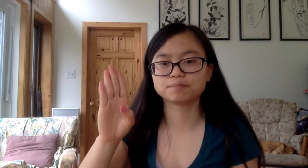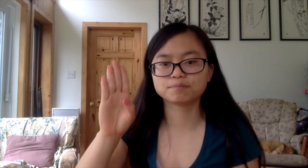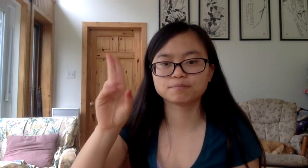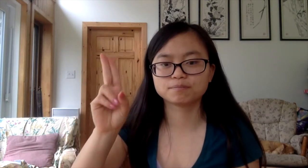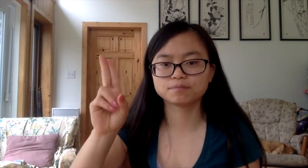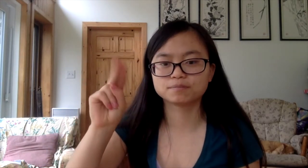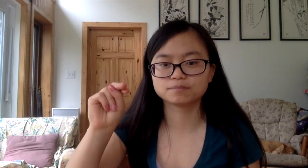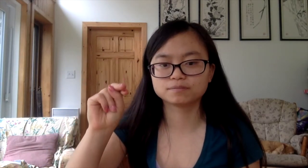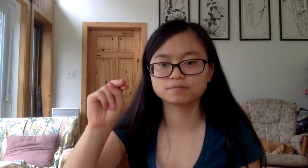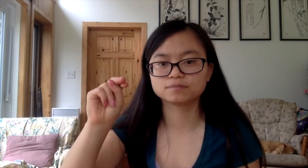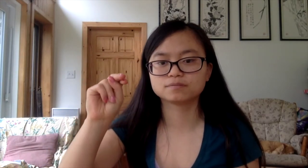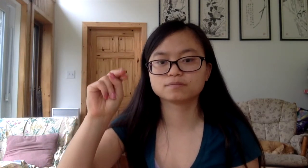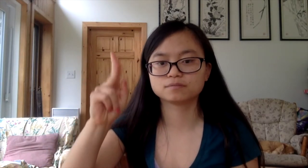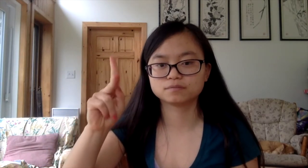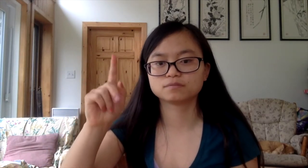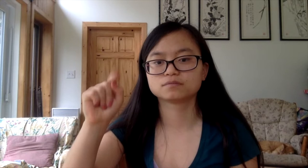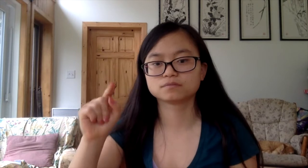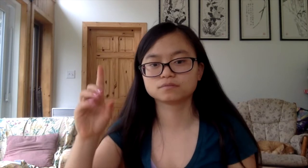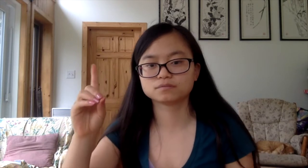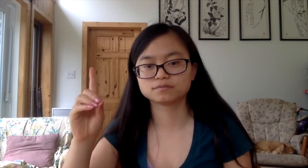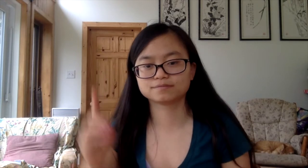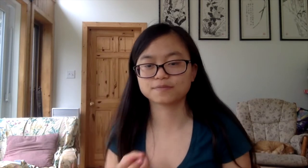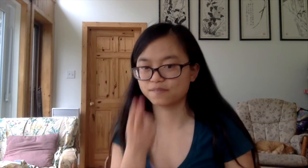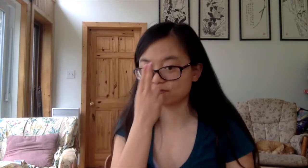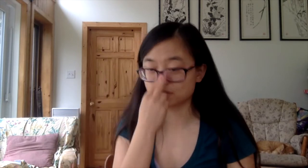Name: Bunk'd so funny